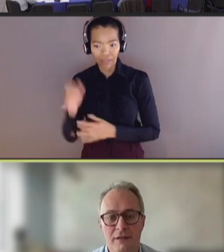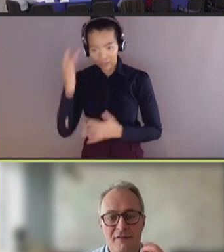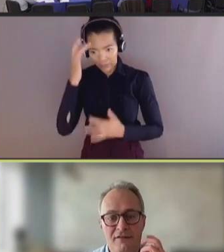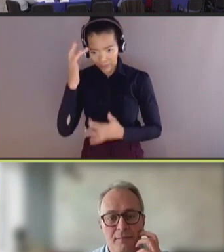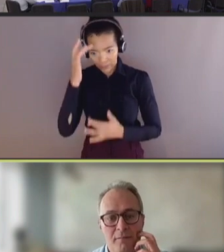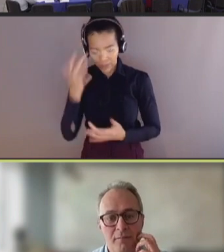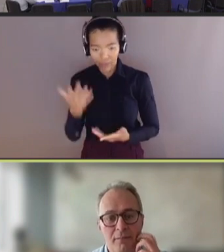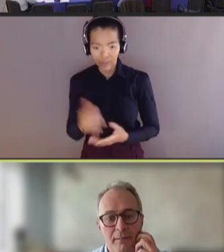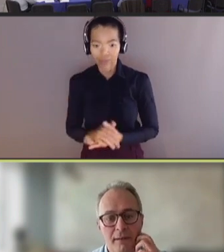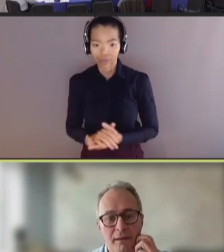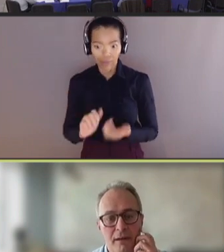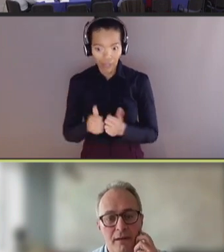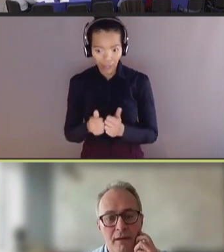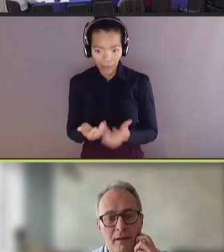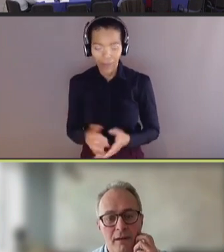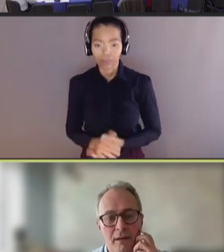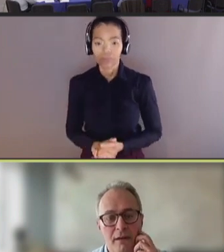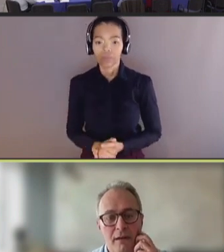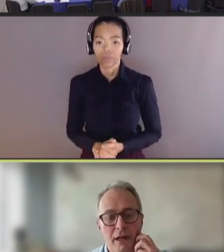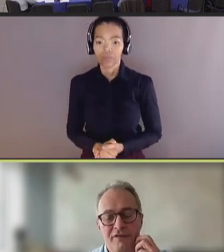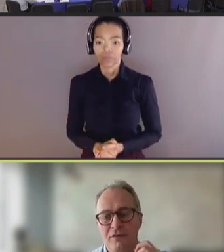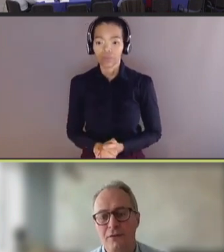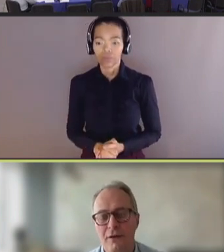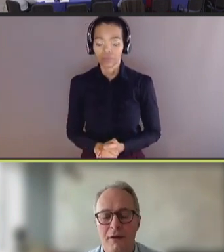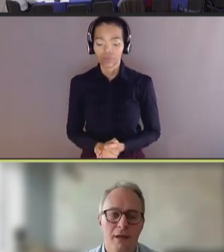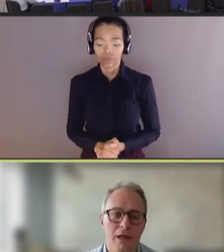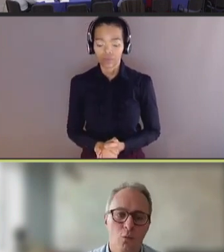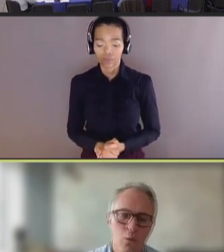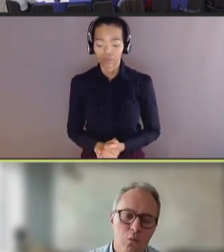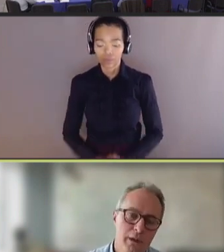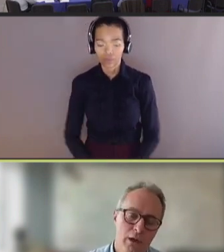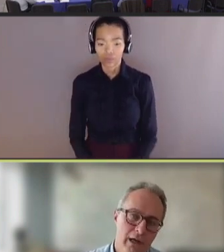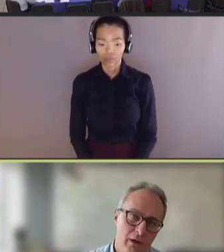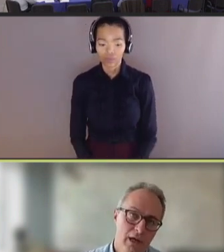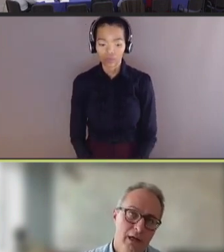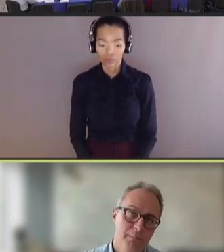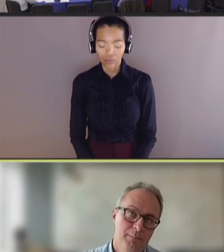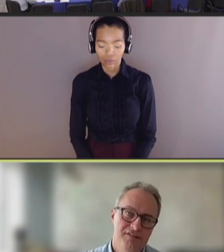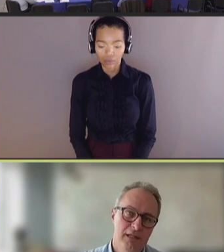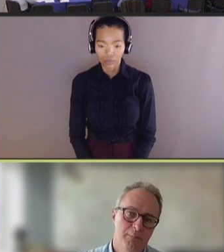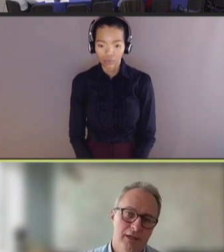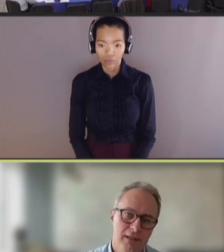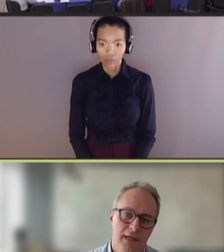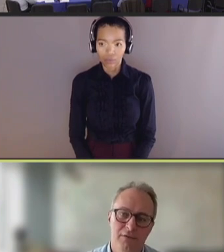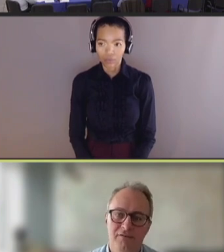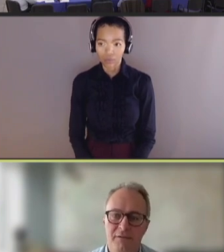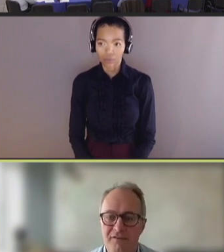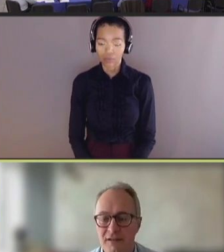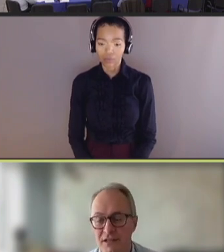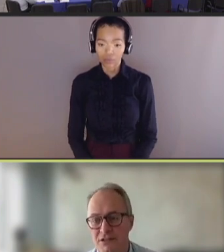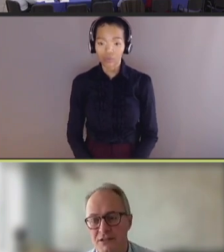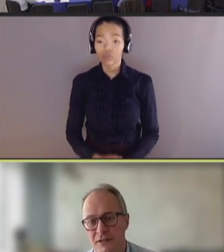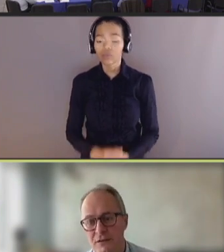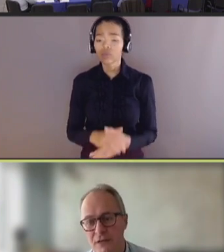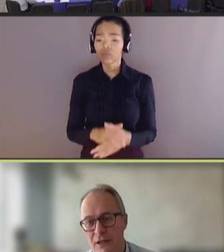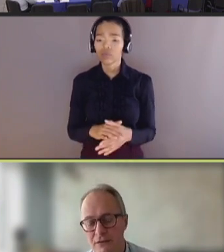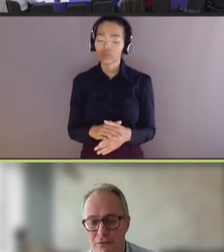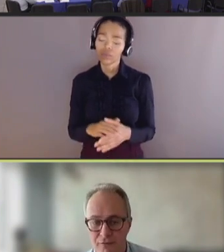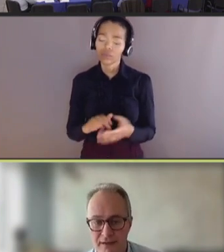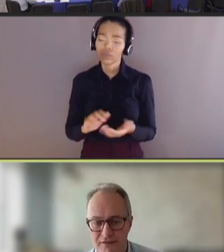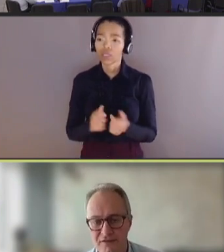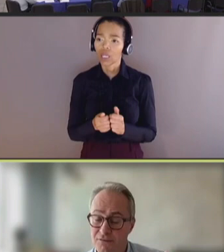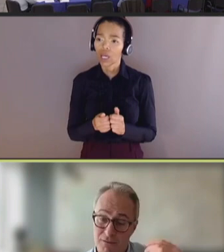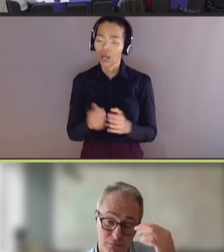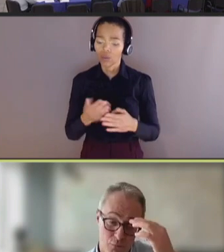please. So, you know, I basically break down this presentation in two phases.